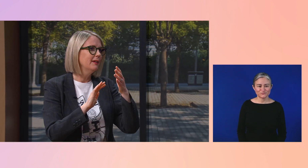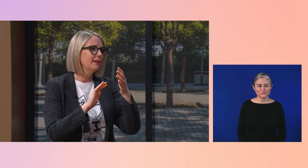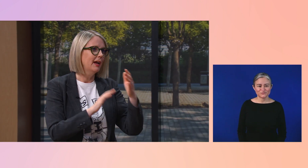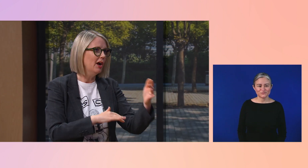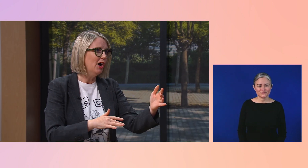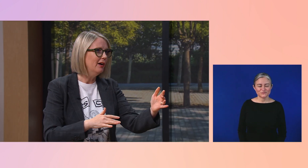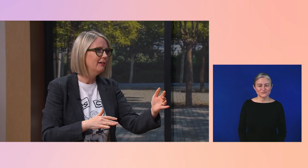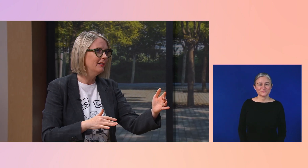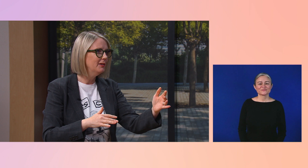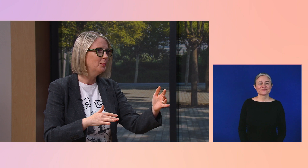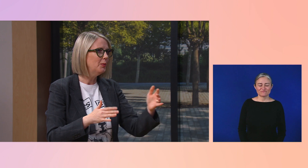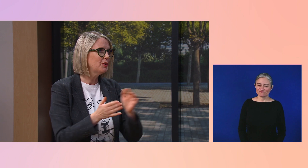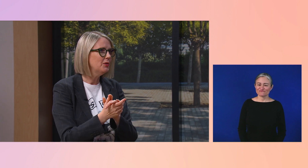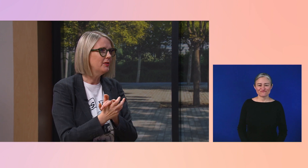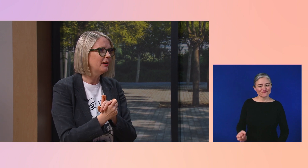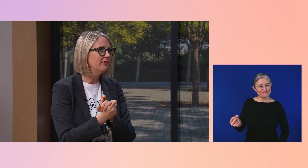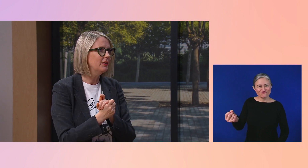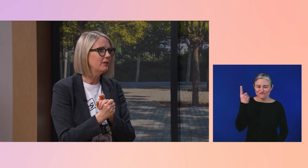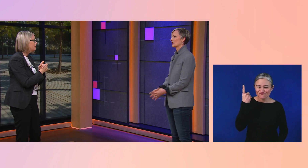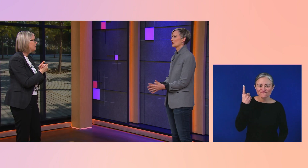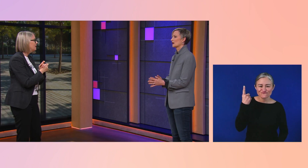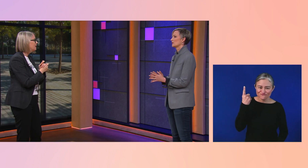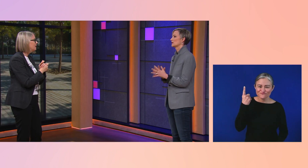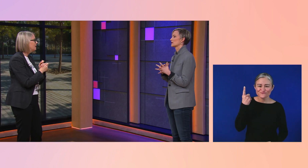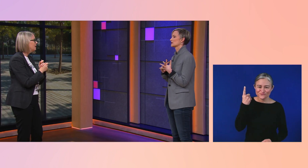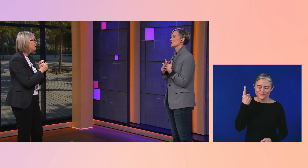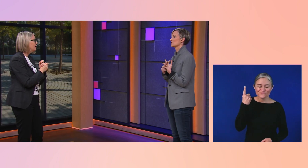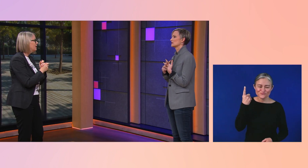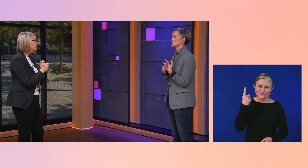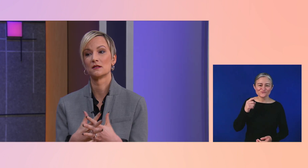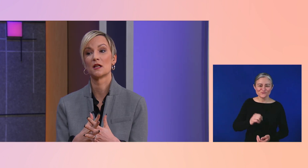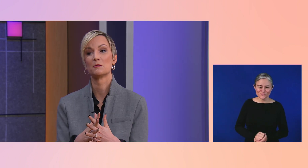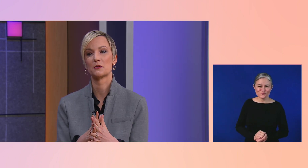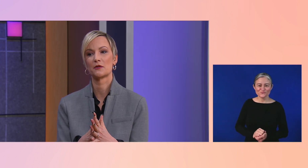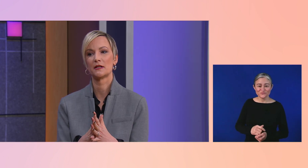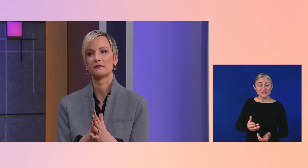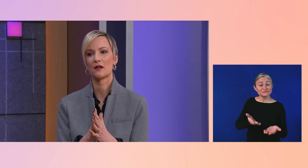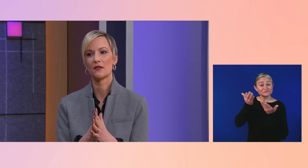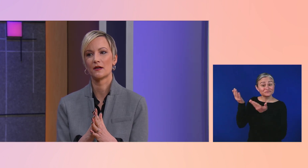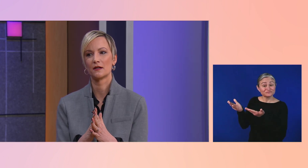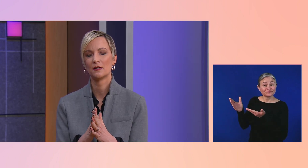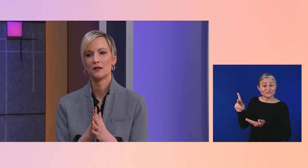KR, what would you say to folks? I really want to talk to disabled creative out there.